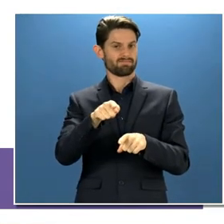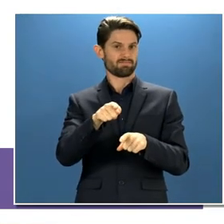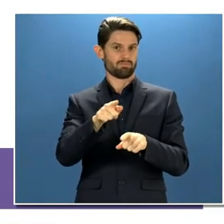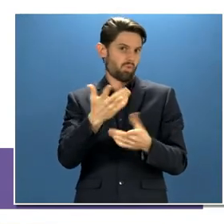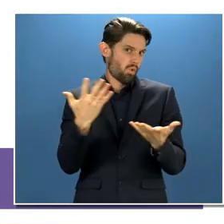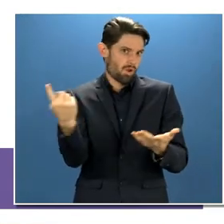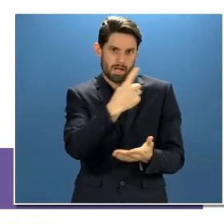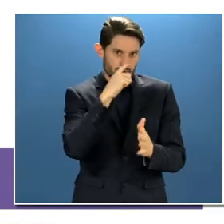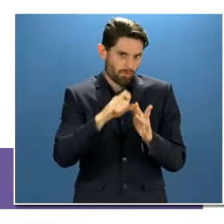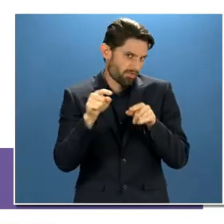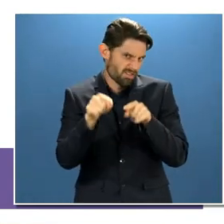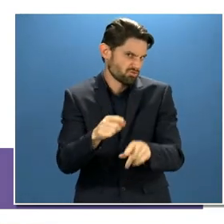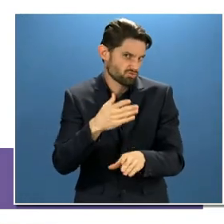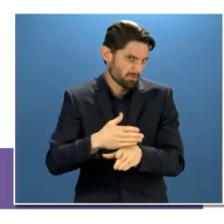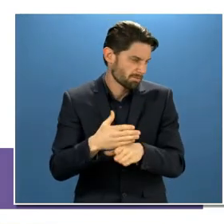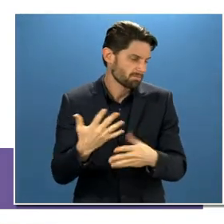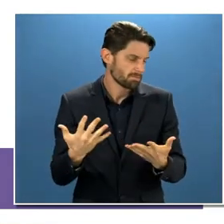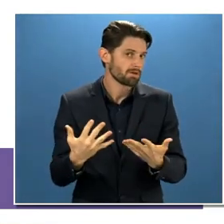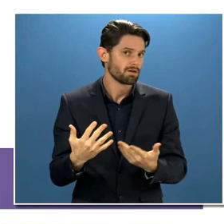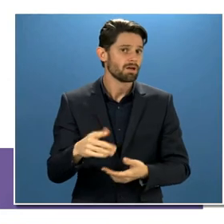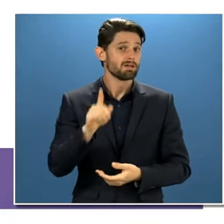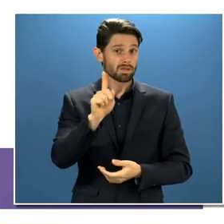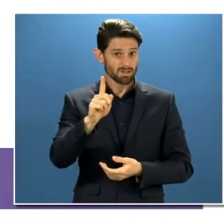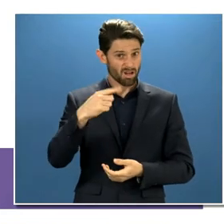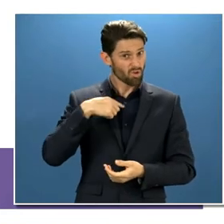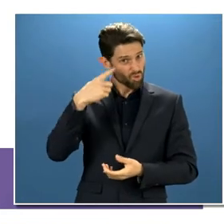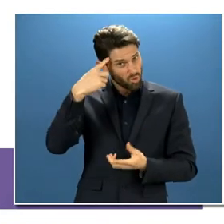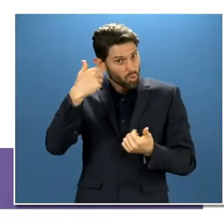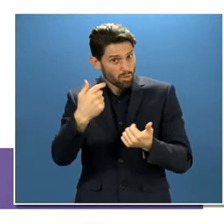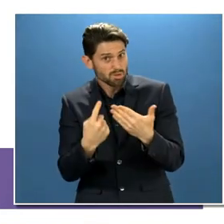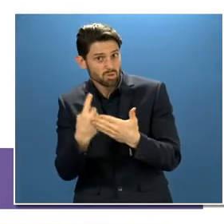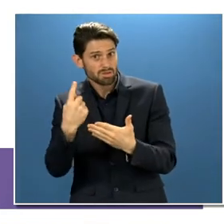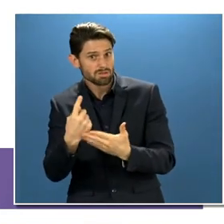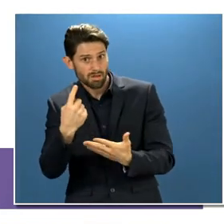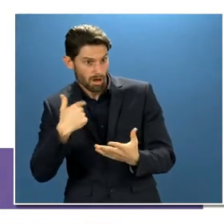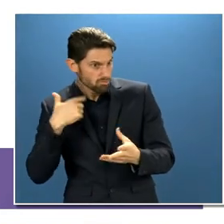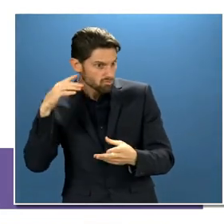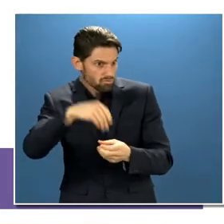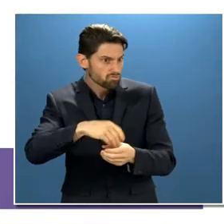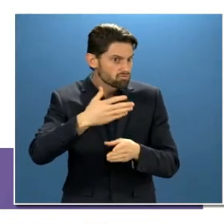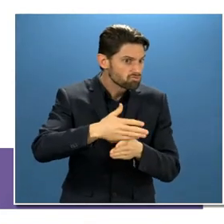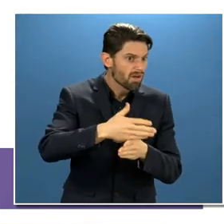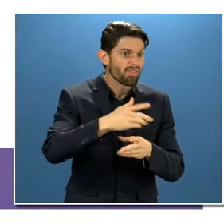But in general I thought that would be a good job for me until I got bullied by